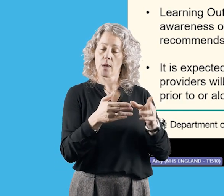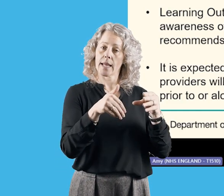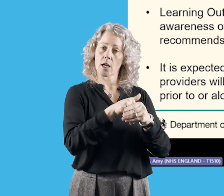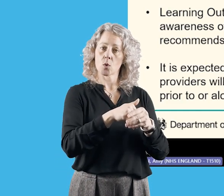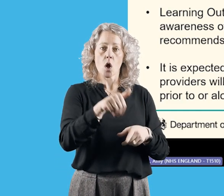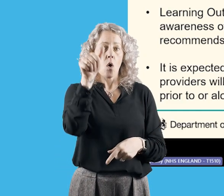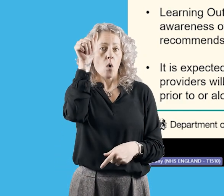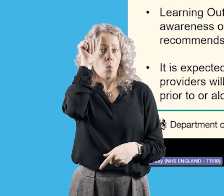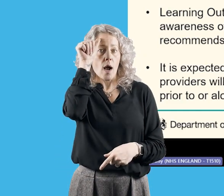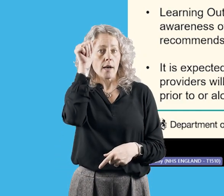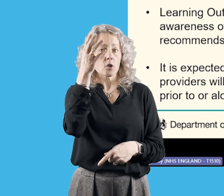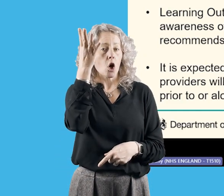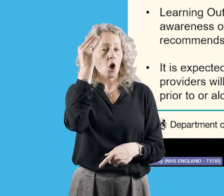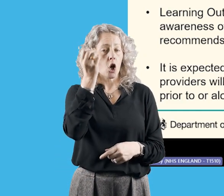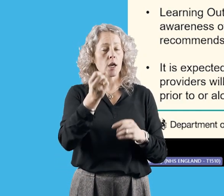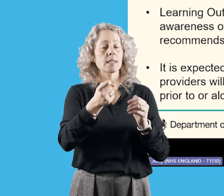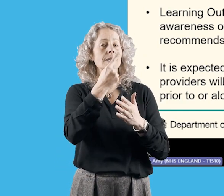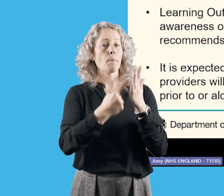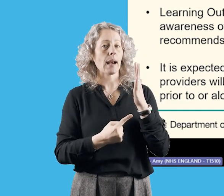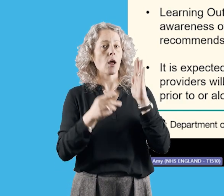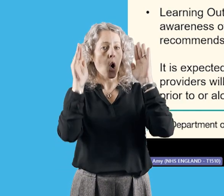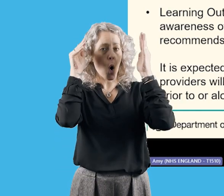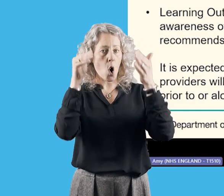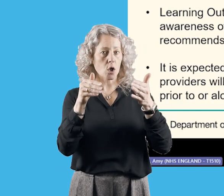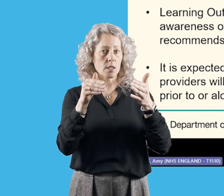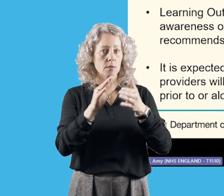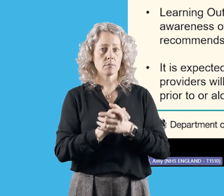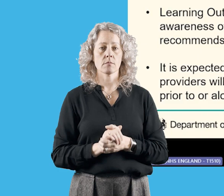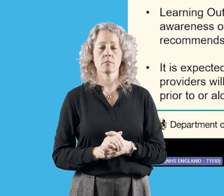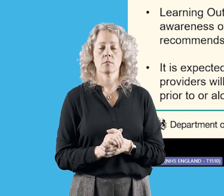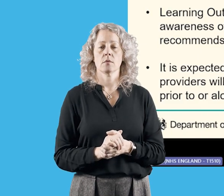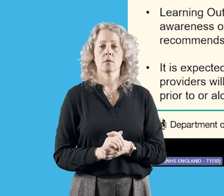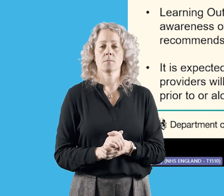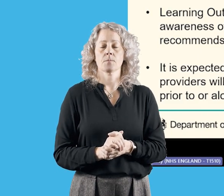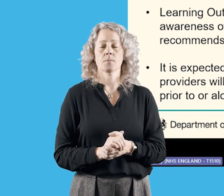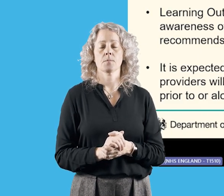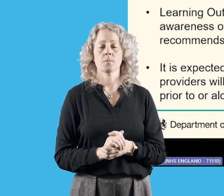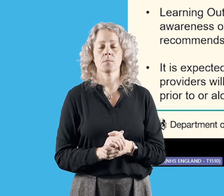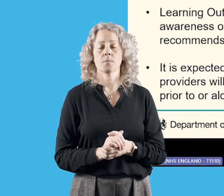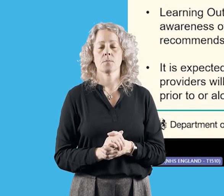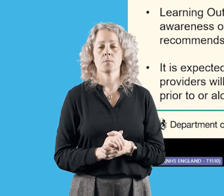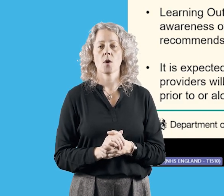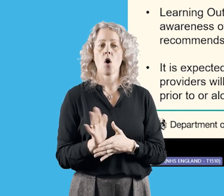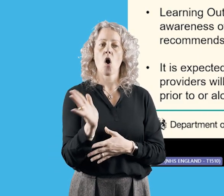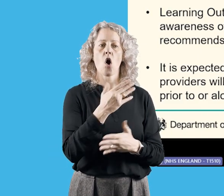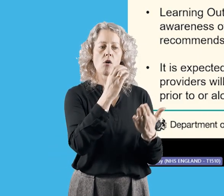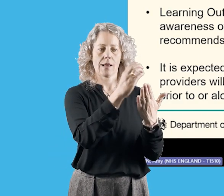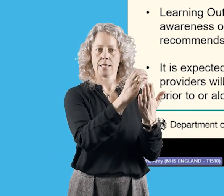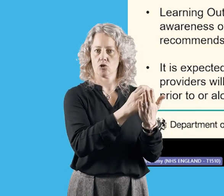learning disability and autism under all the role categories described and the specific recommendation that staff